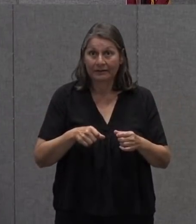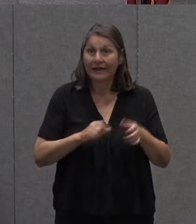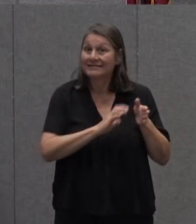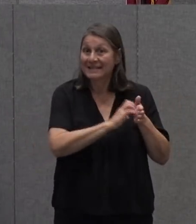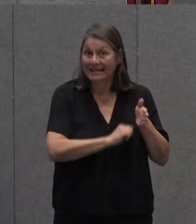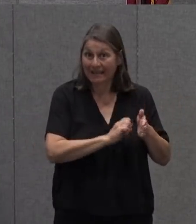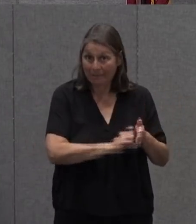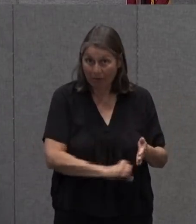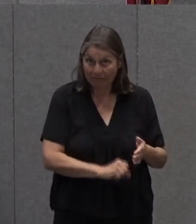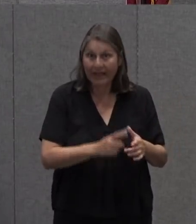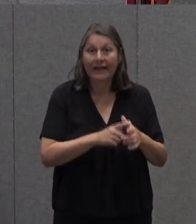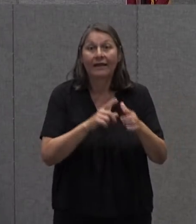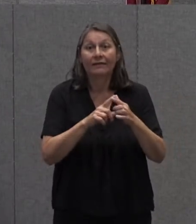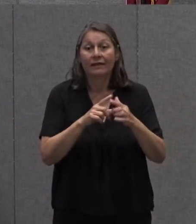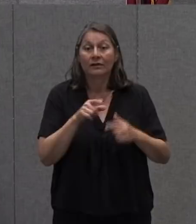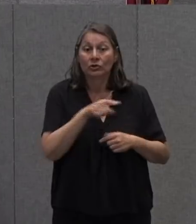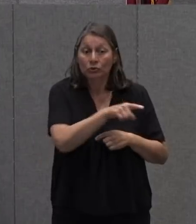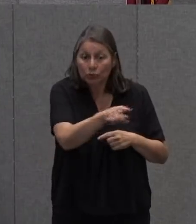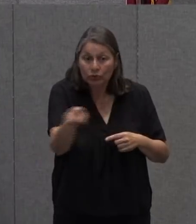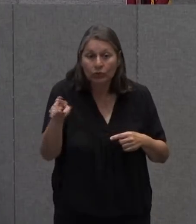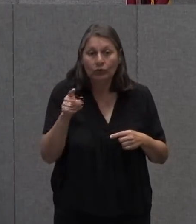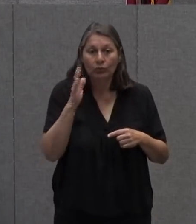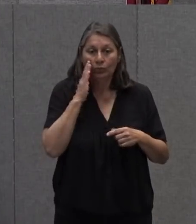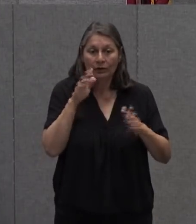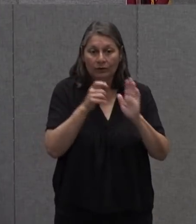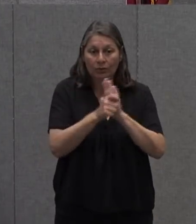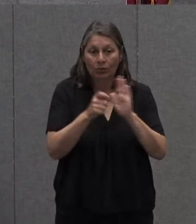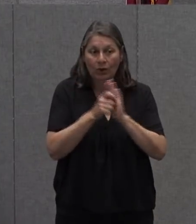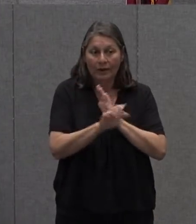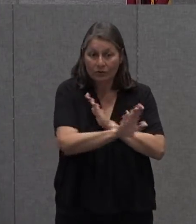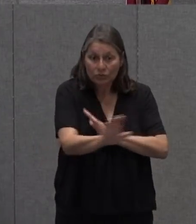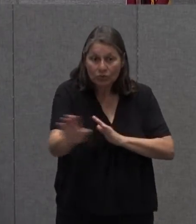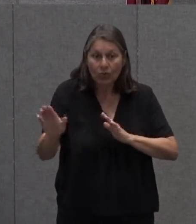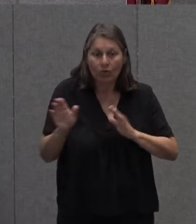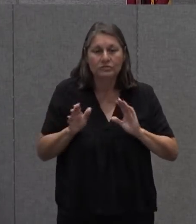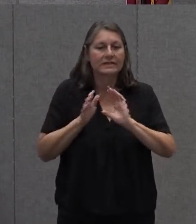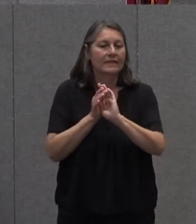so that you can write your Cinquain that tells a story.